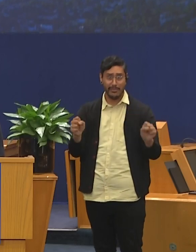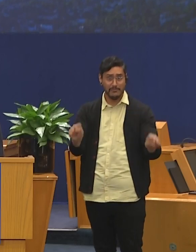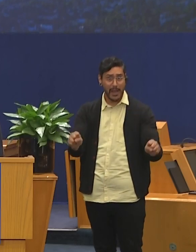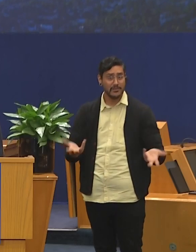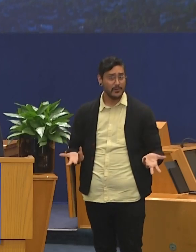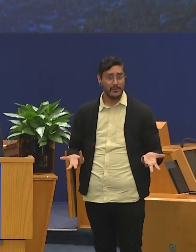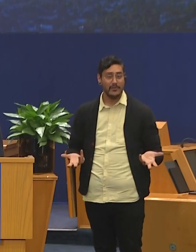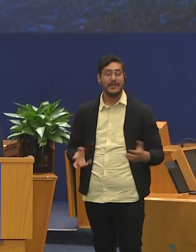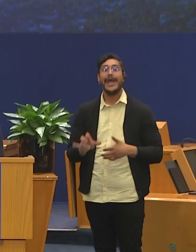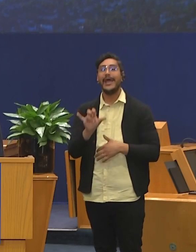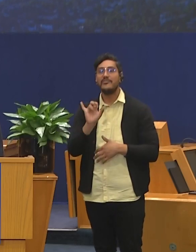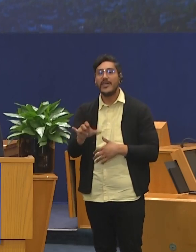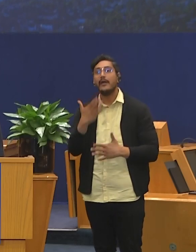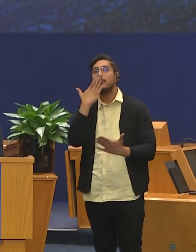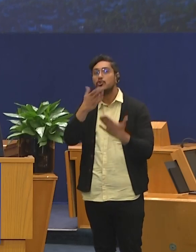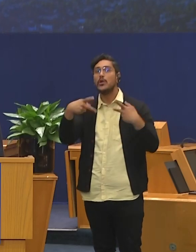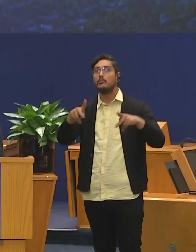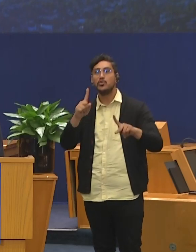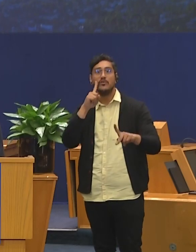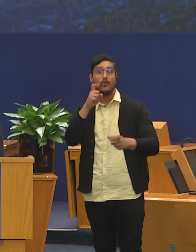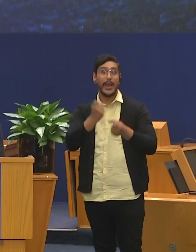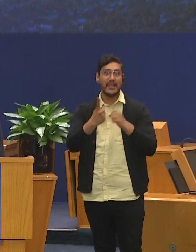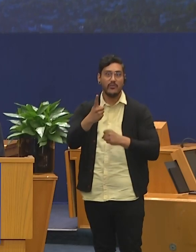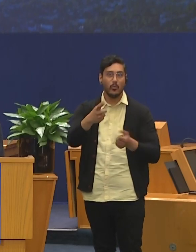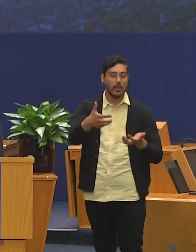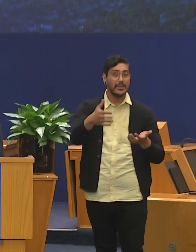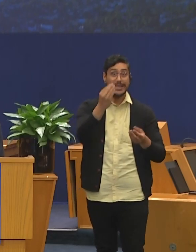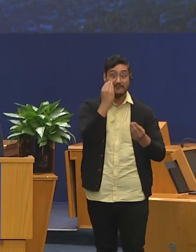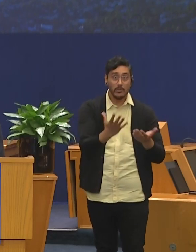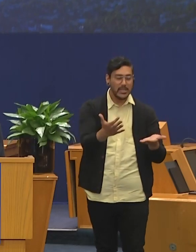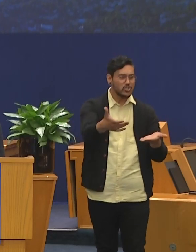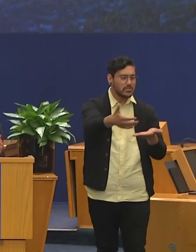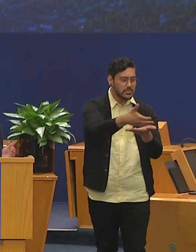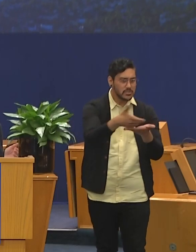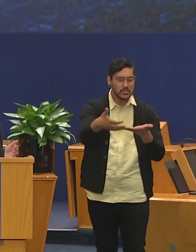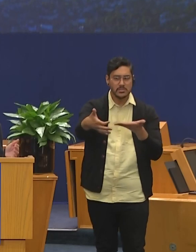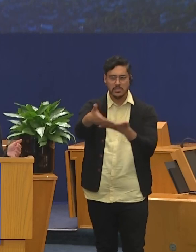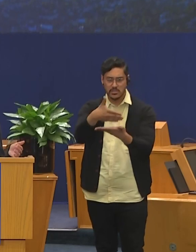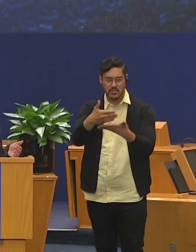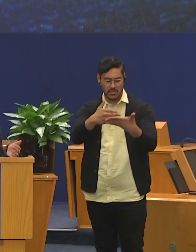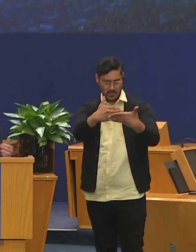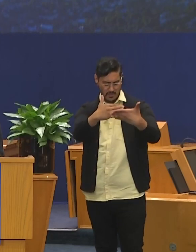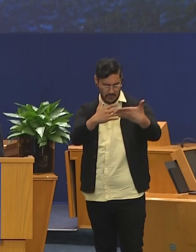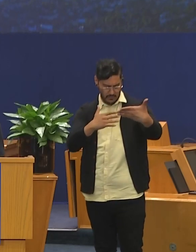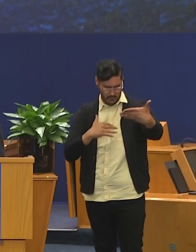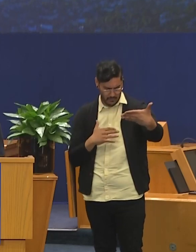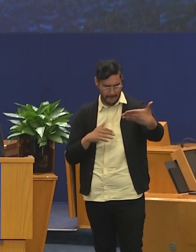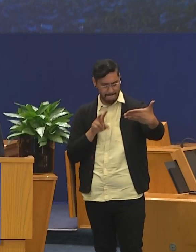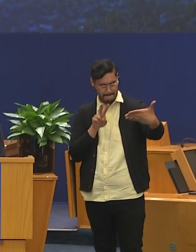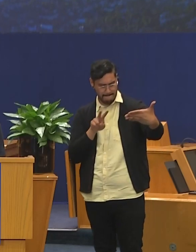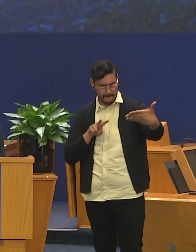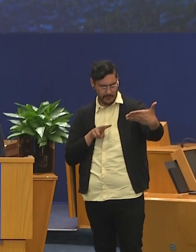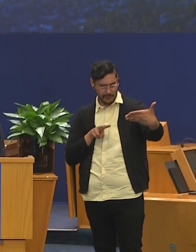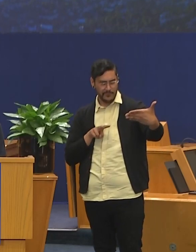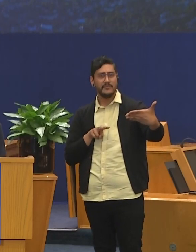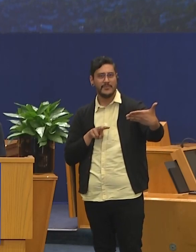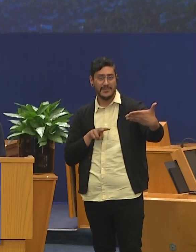TO BE AS HEALTHY AS POSSIBLE. AND THIS IS ANOTHER OPPORTUNITY FOR US TO LOOK AT THE INFORMATION WE HAVE THAT ALLOWS